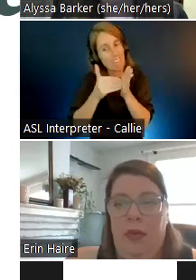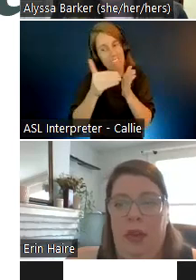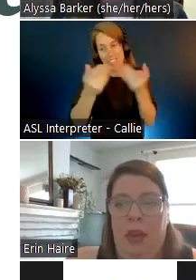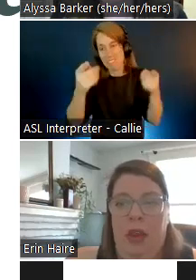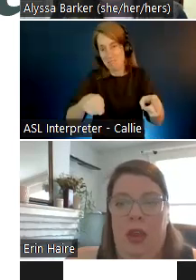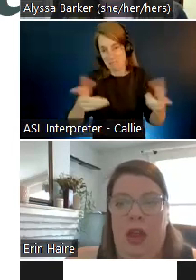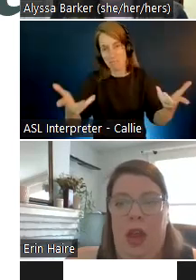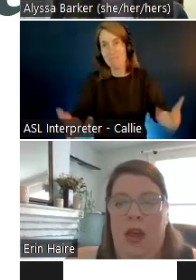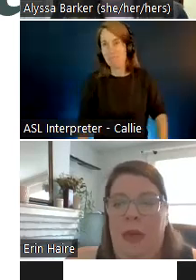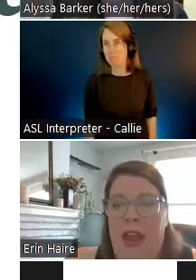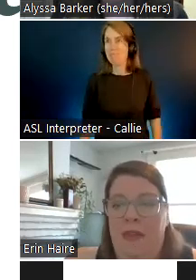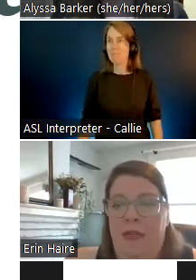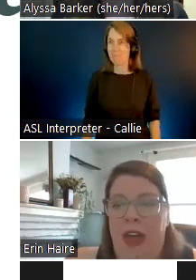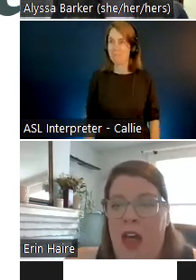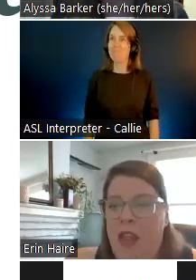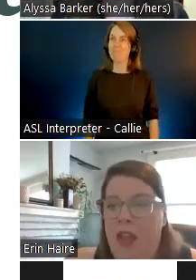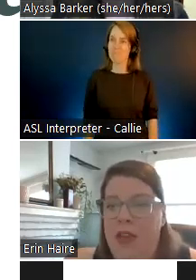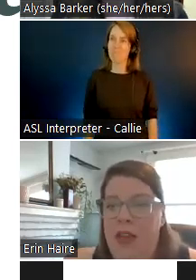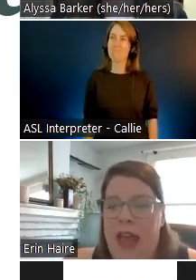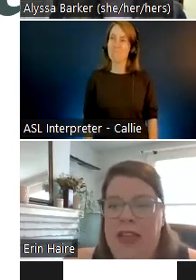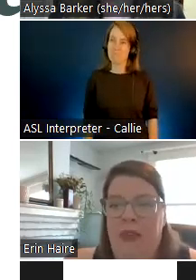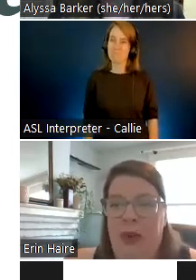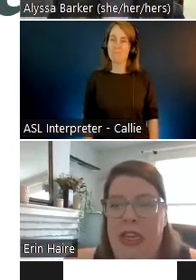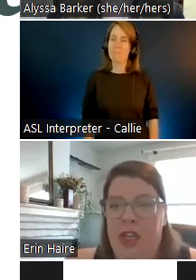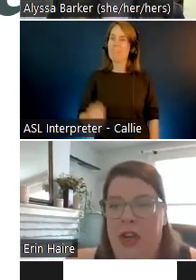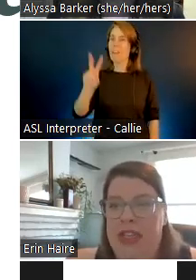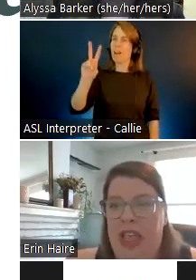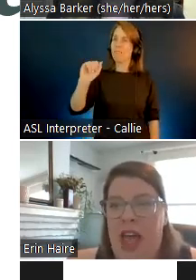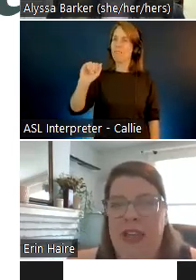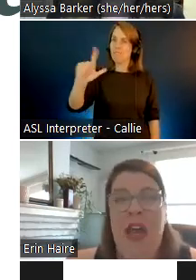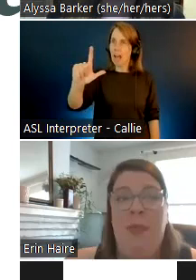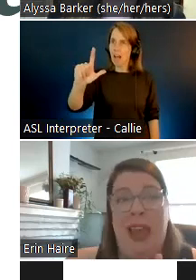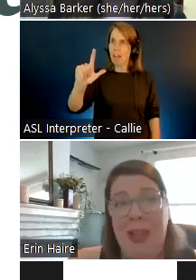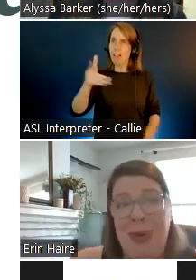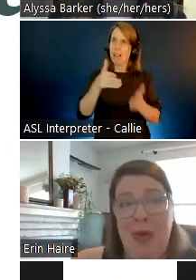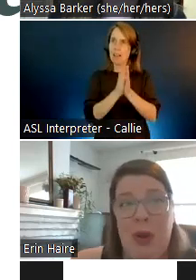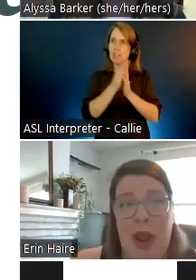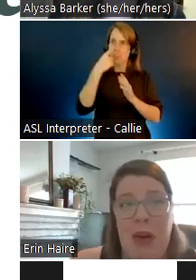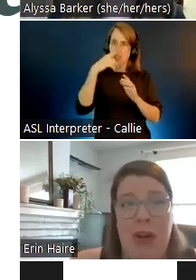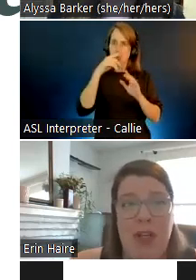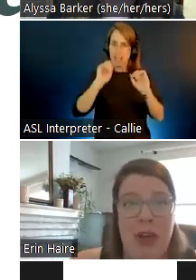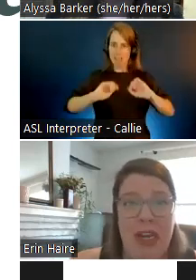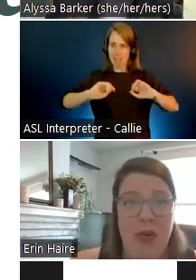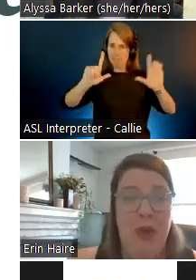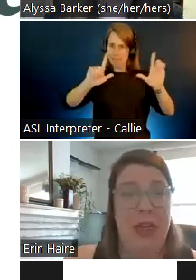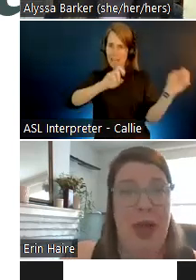Erin: um and Val asked if we can share the slides because we didn't require a registration we don't